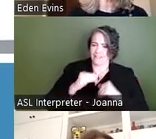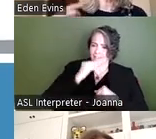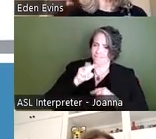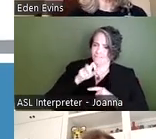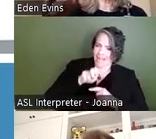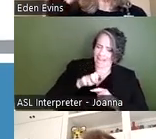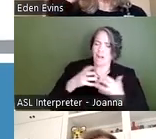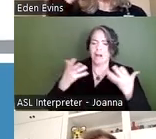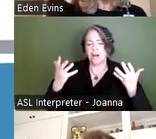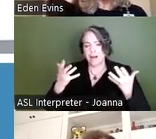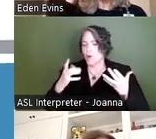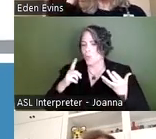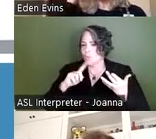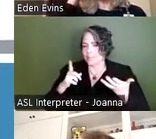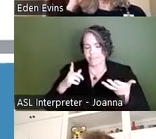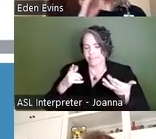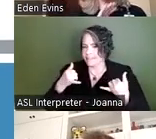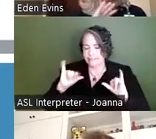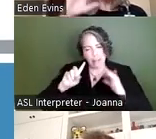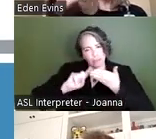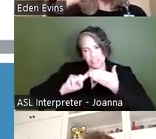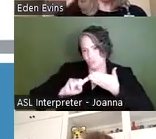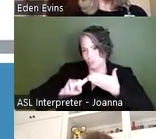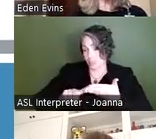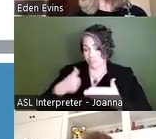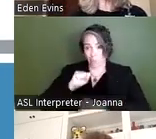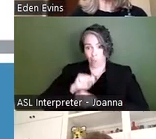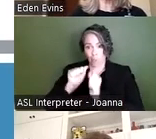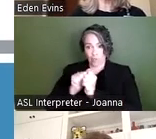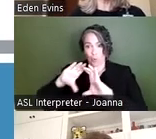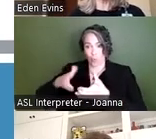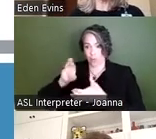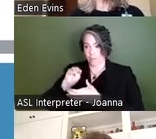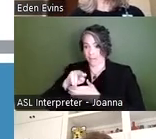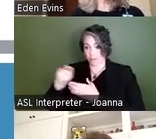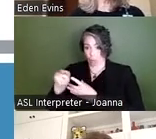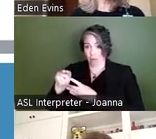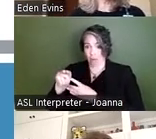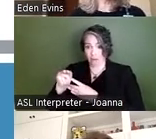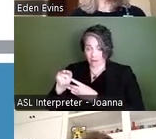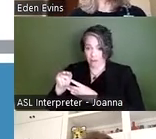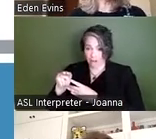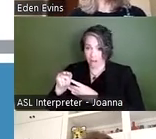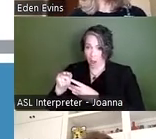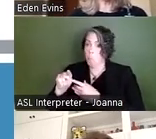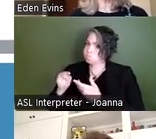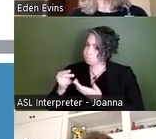group in Minnesota who have some pretty compelling results that, you know, we will work with more,